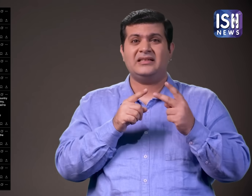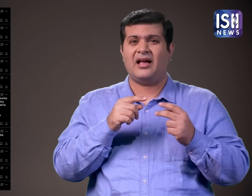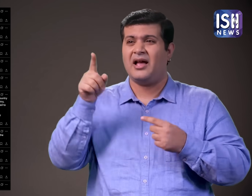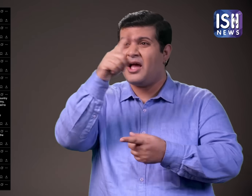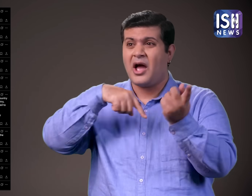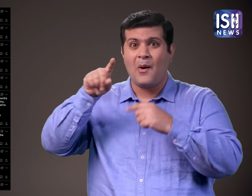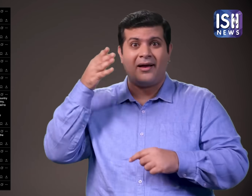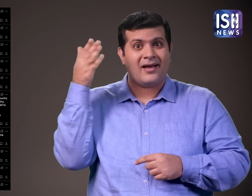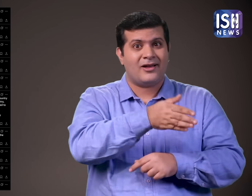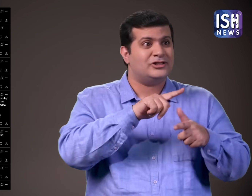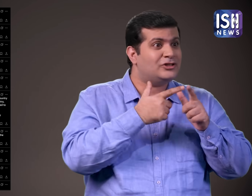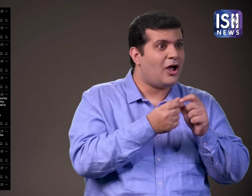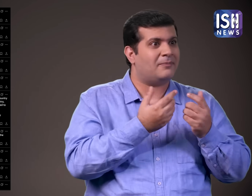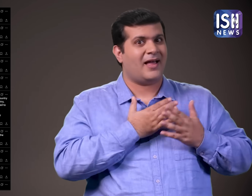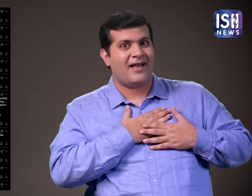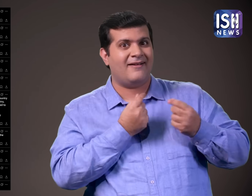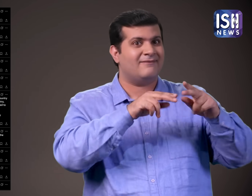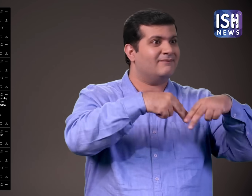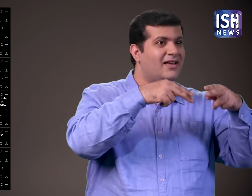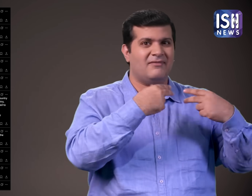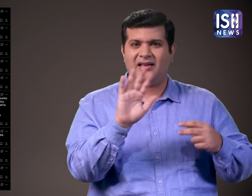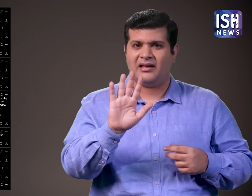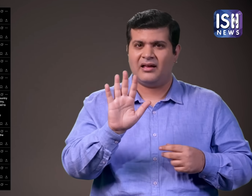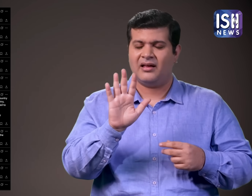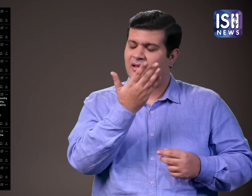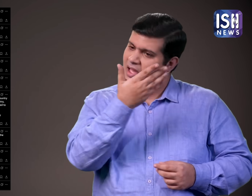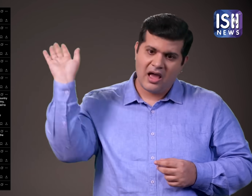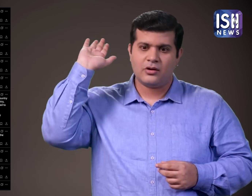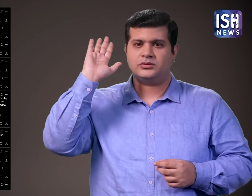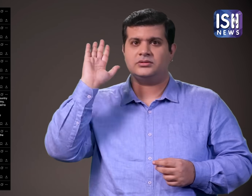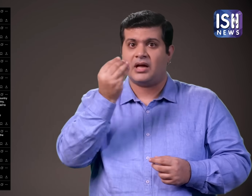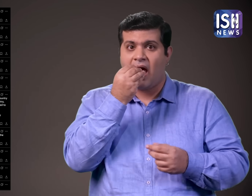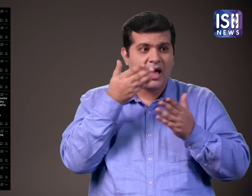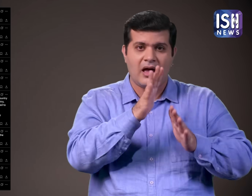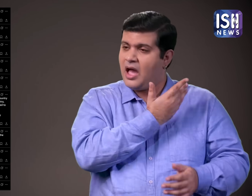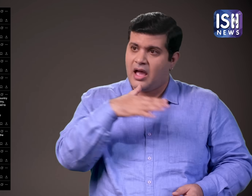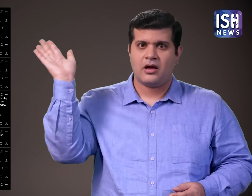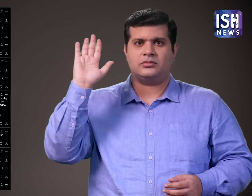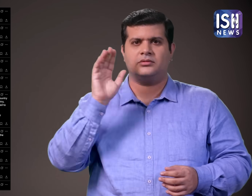Another wrote, “Emergency assistance? Just go home. No more free U.S. money.”